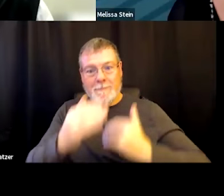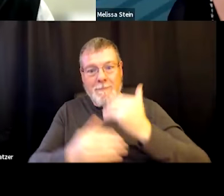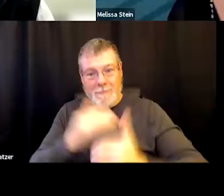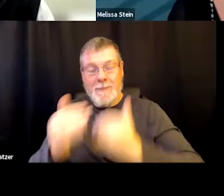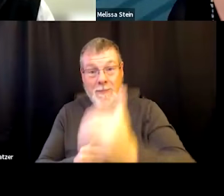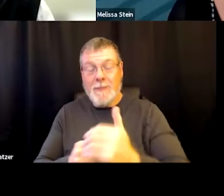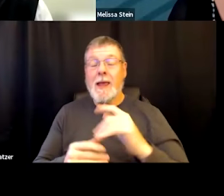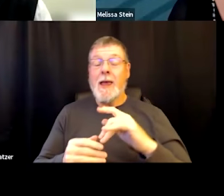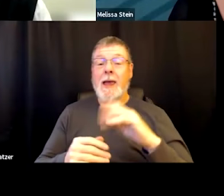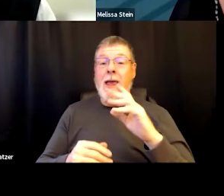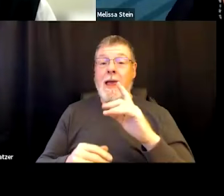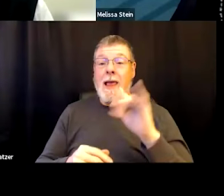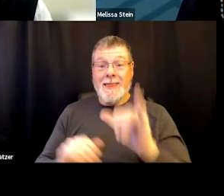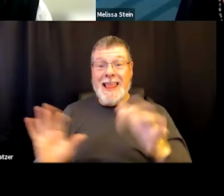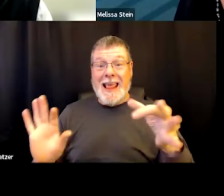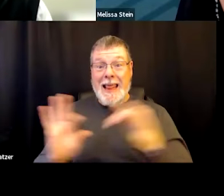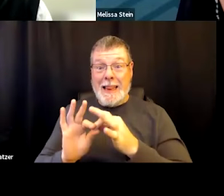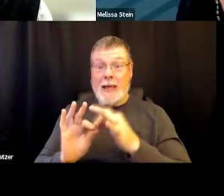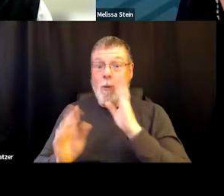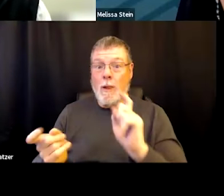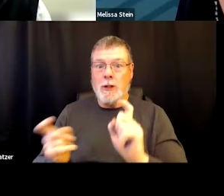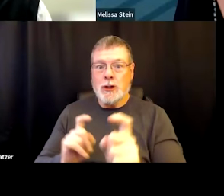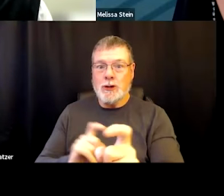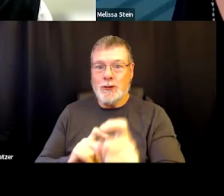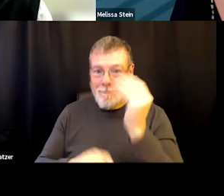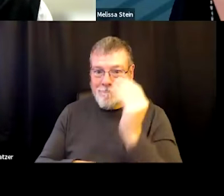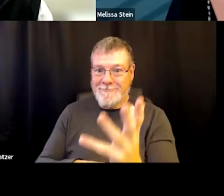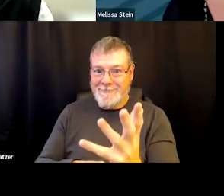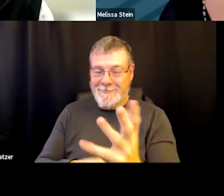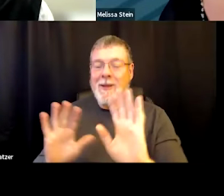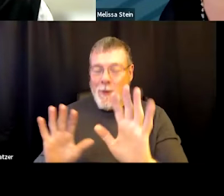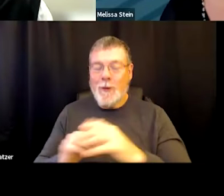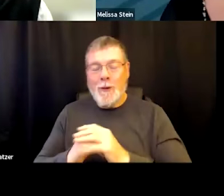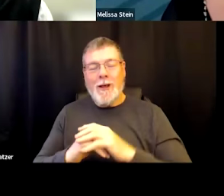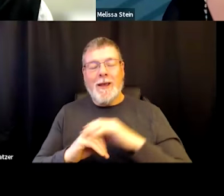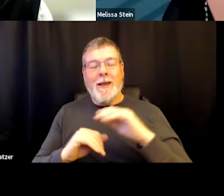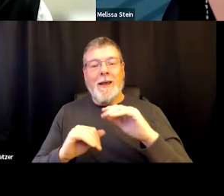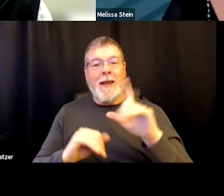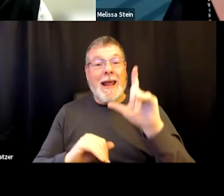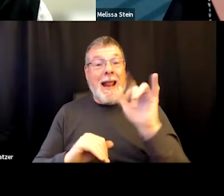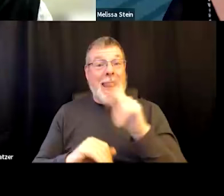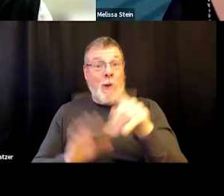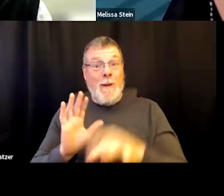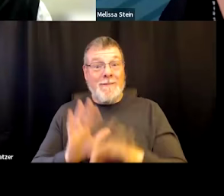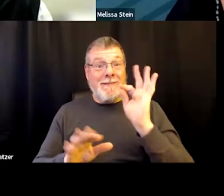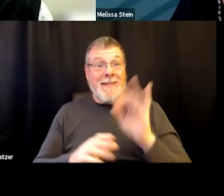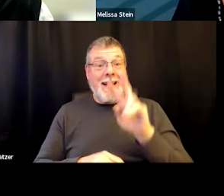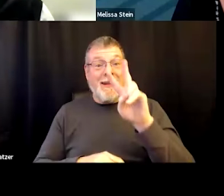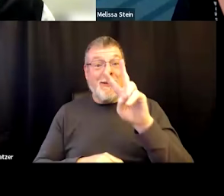is that these links change over time. So the links that you find in that 2019 version